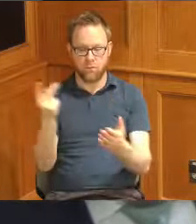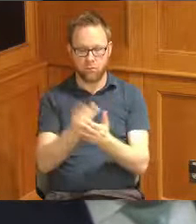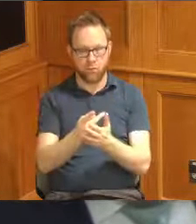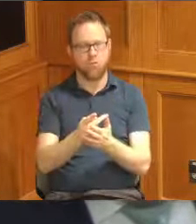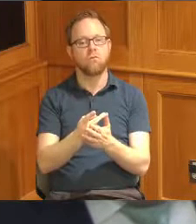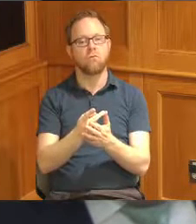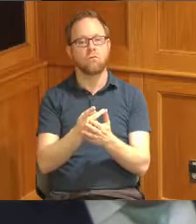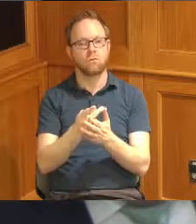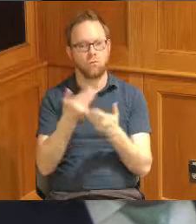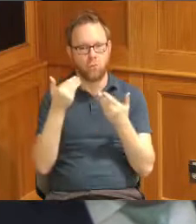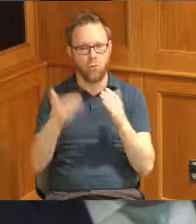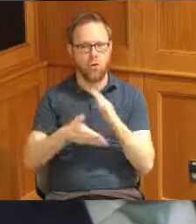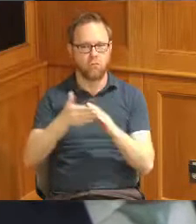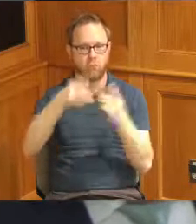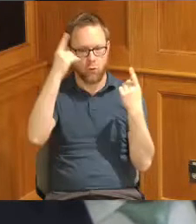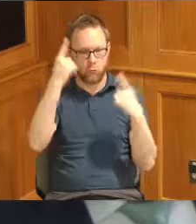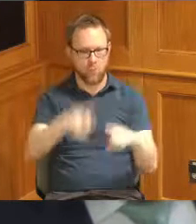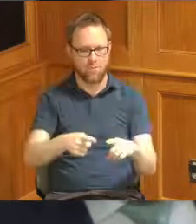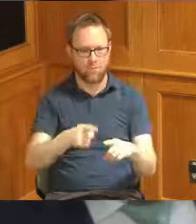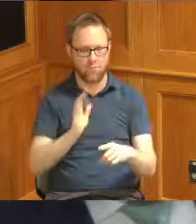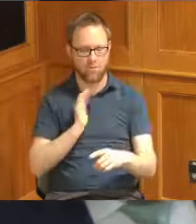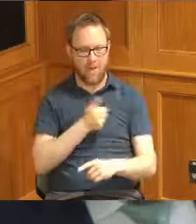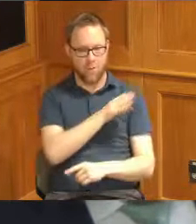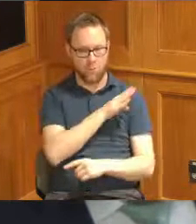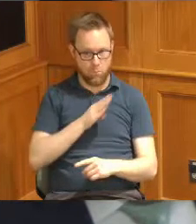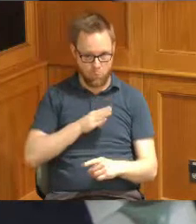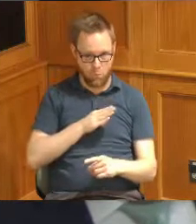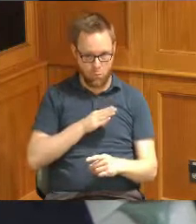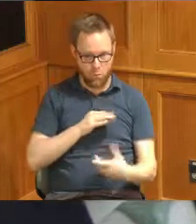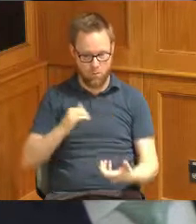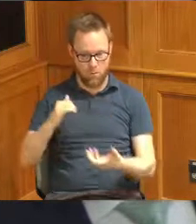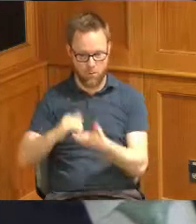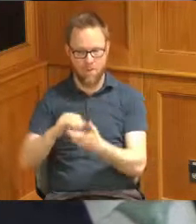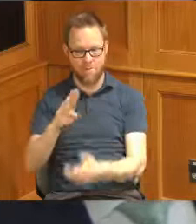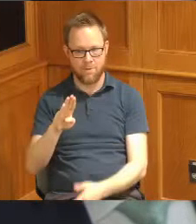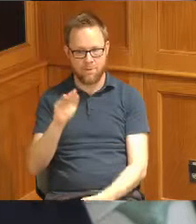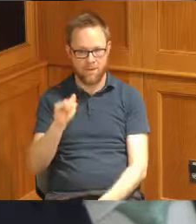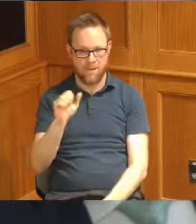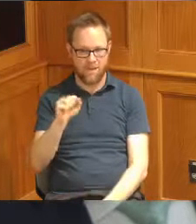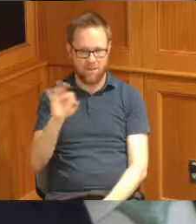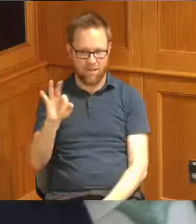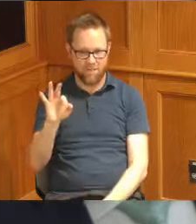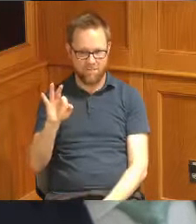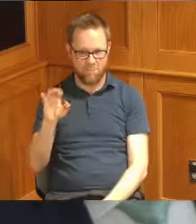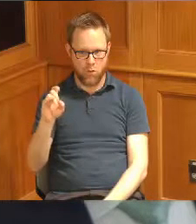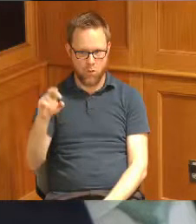of an agreement between the Board of County Commissioners and BASF Corporation and cognis